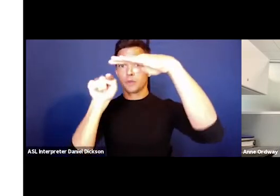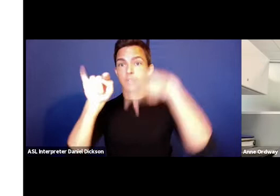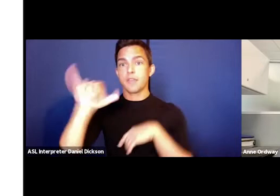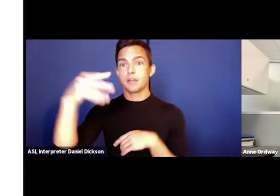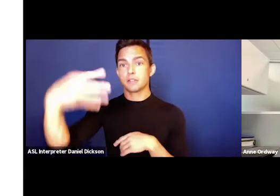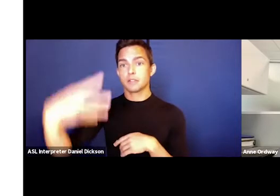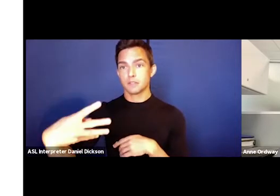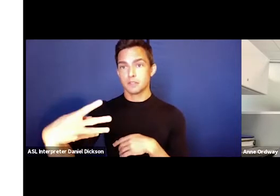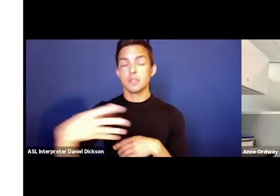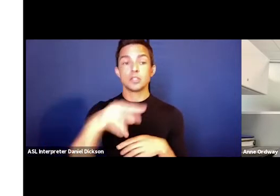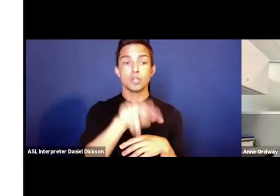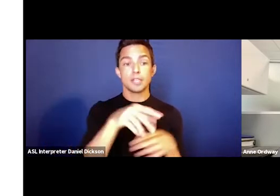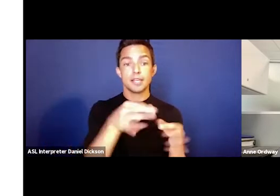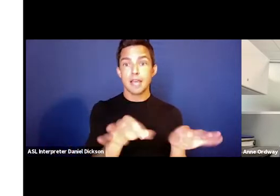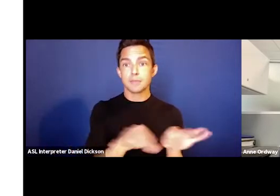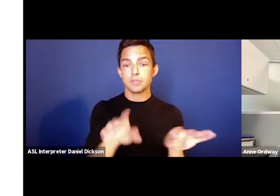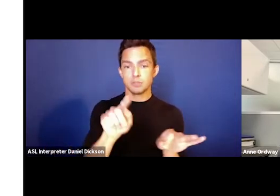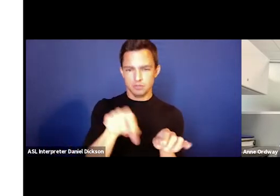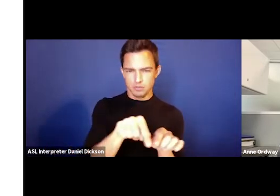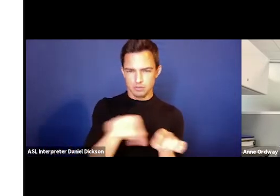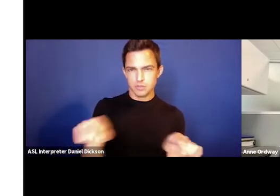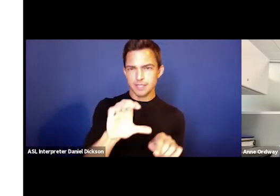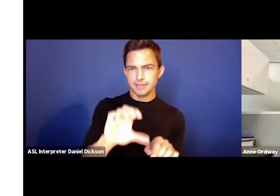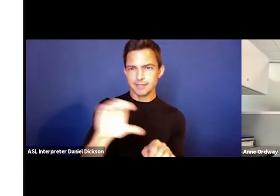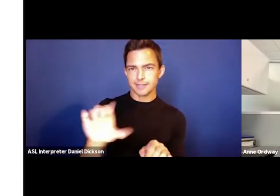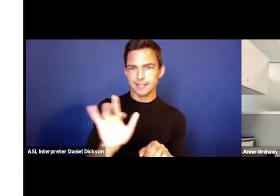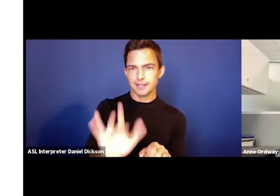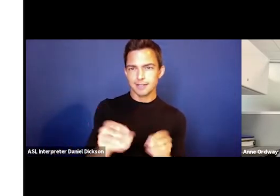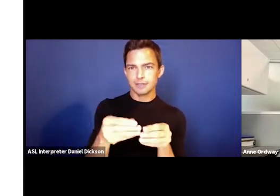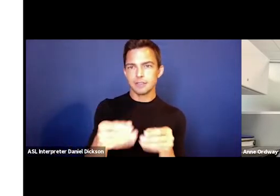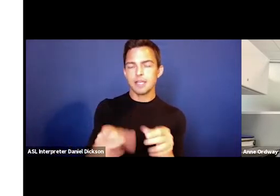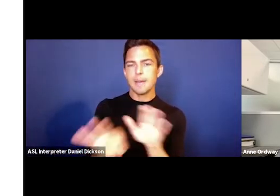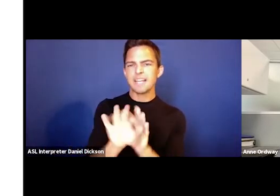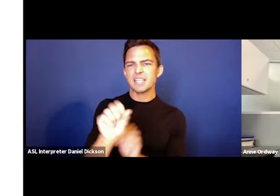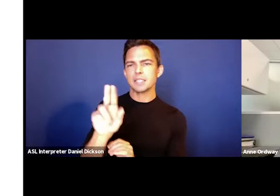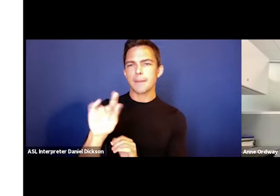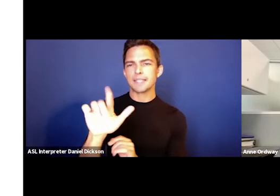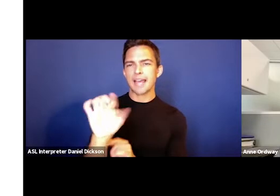captioning, click on the CC icon at the bottom of your screen and select subtitles. All attendee